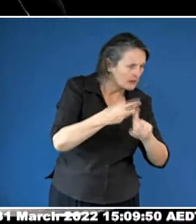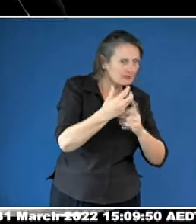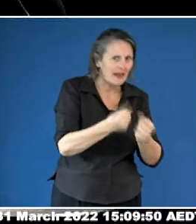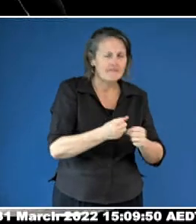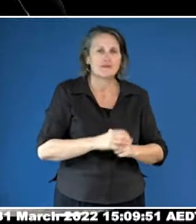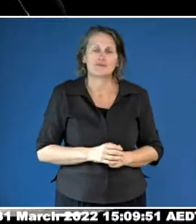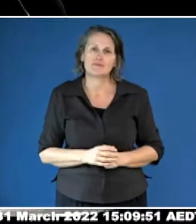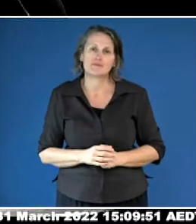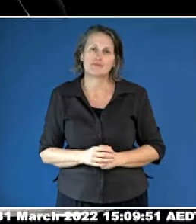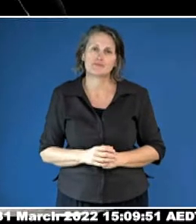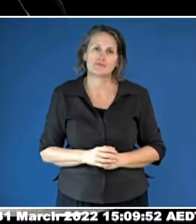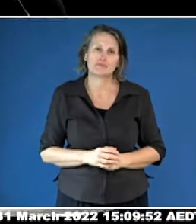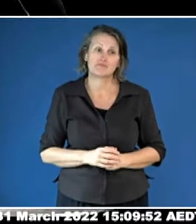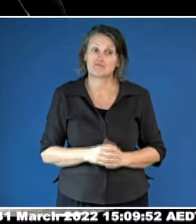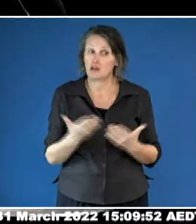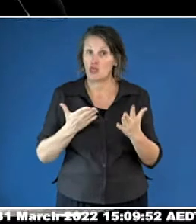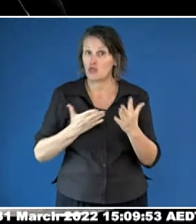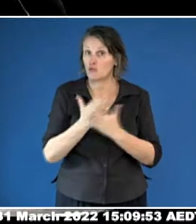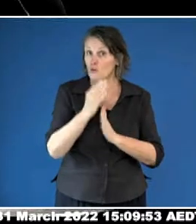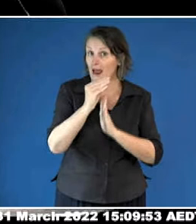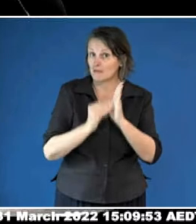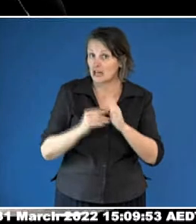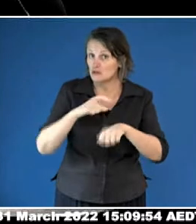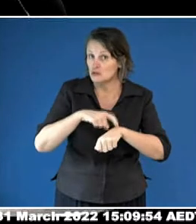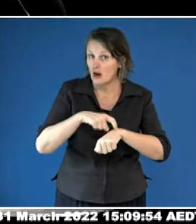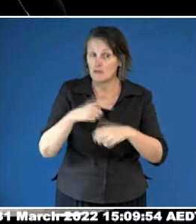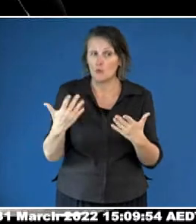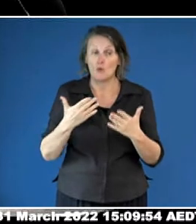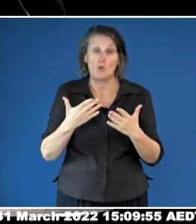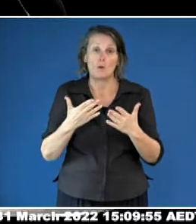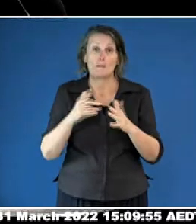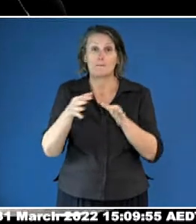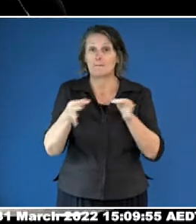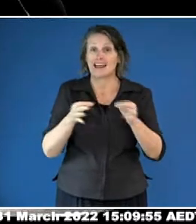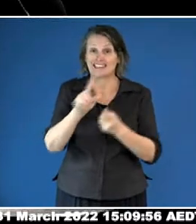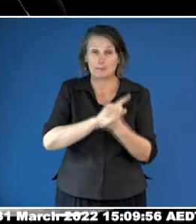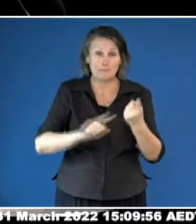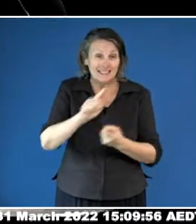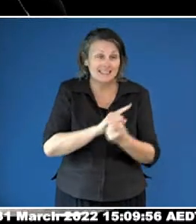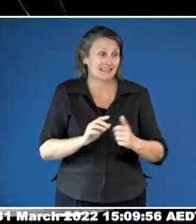whether it's during planning meetings or coordination of supports or service provision, or plan review meetings.